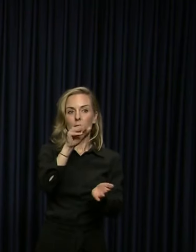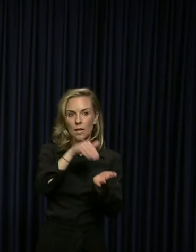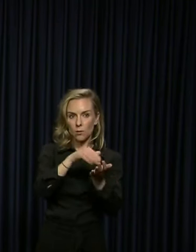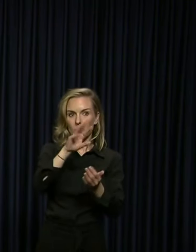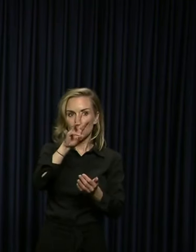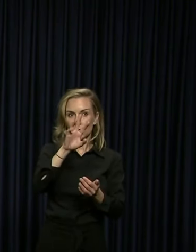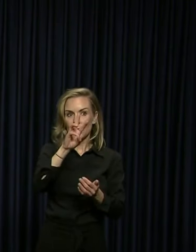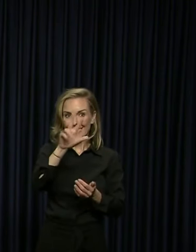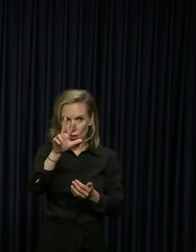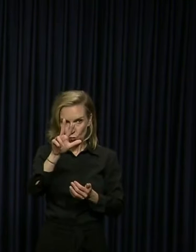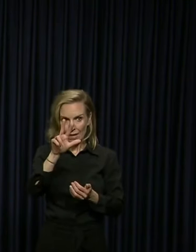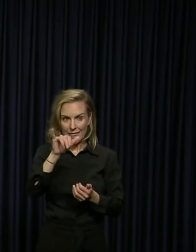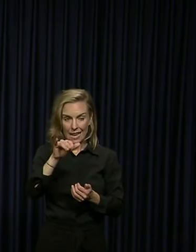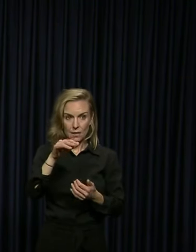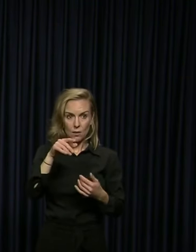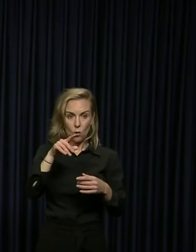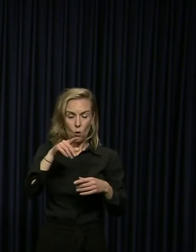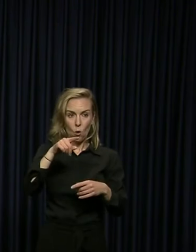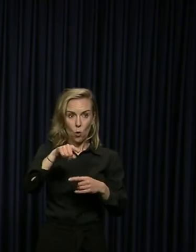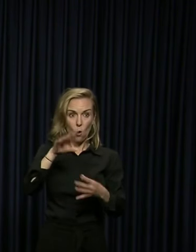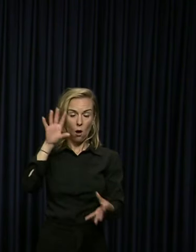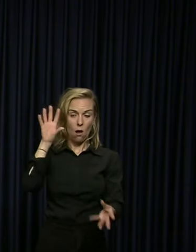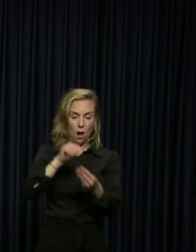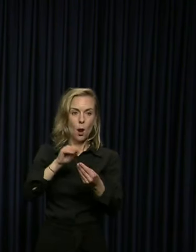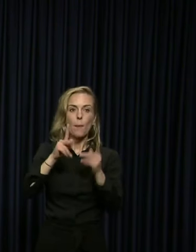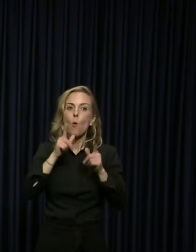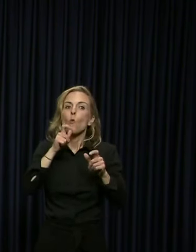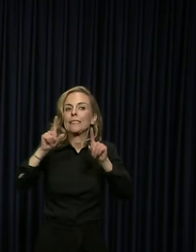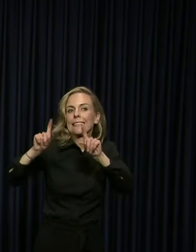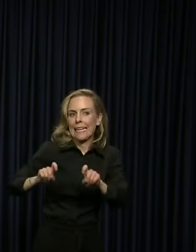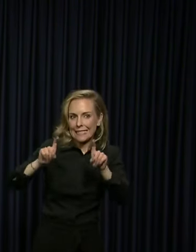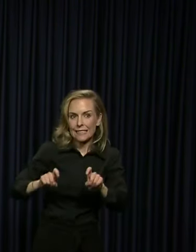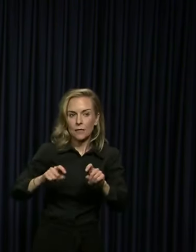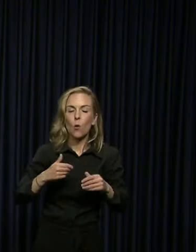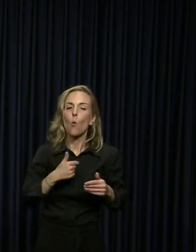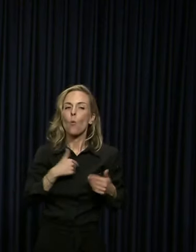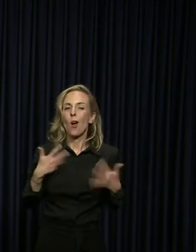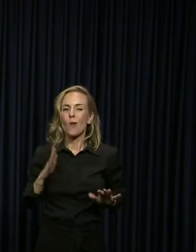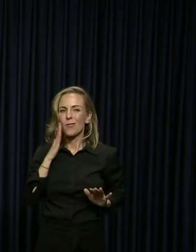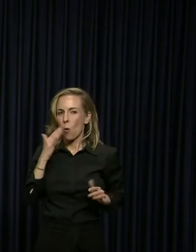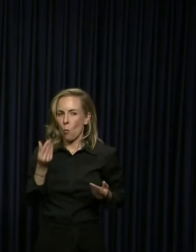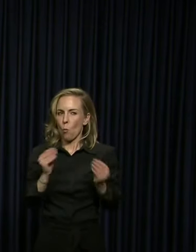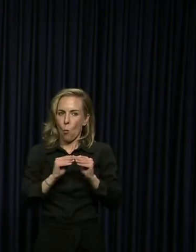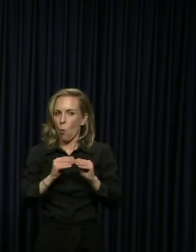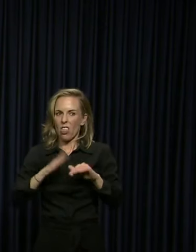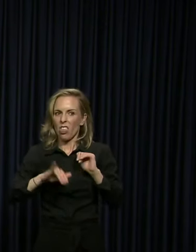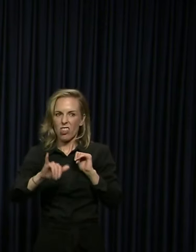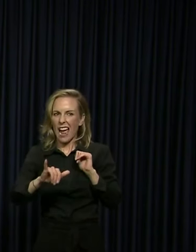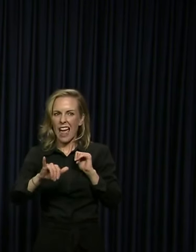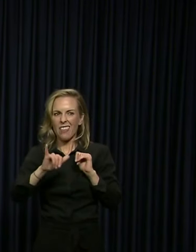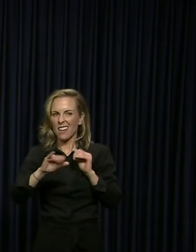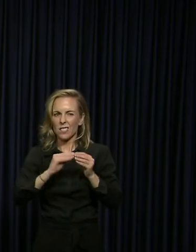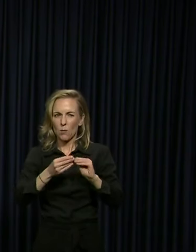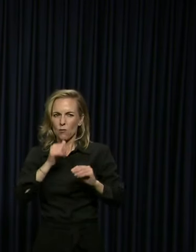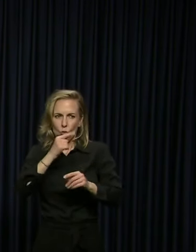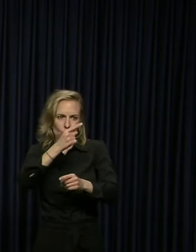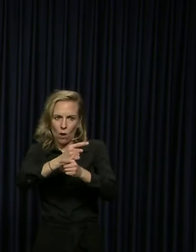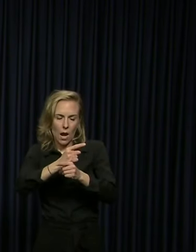THREE IN DAVIS, THREE IN HARDIN, TWO IN HENDERSON, LYON, MARION,